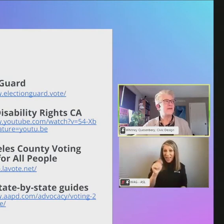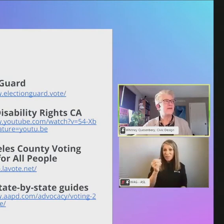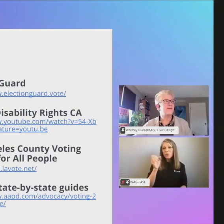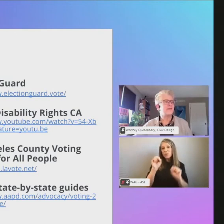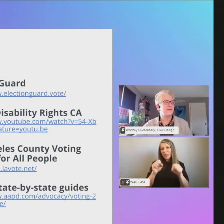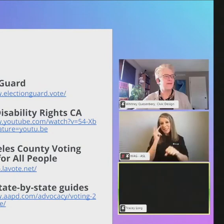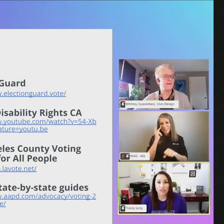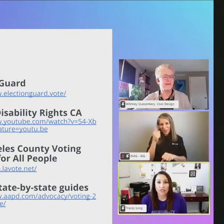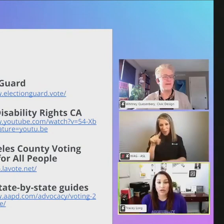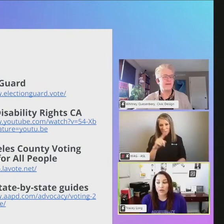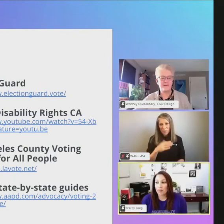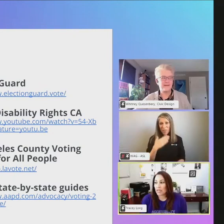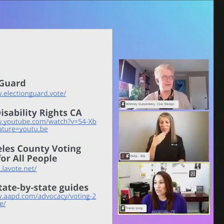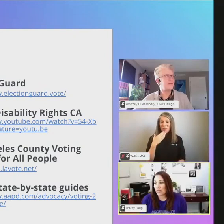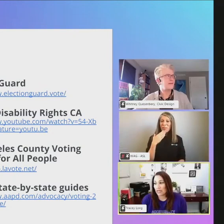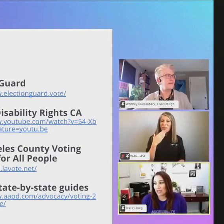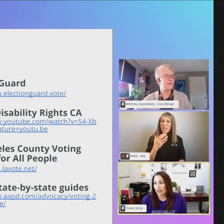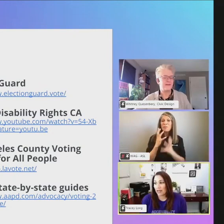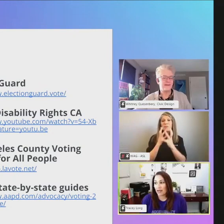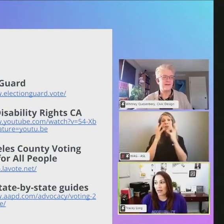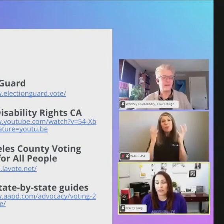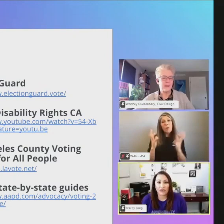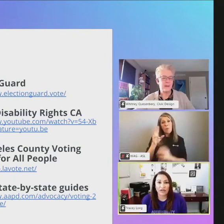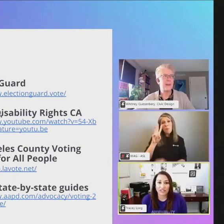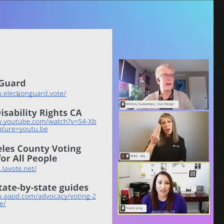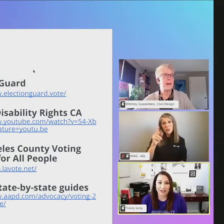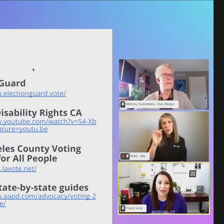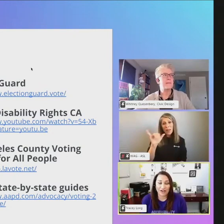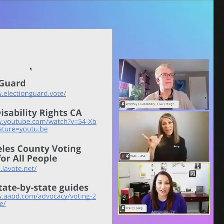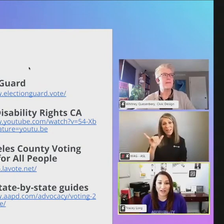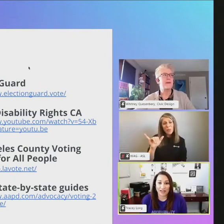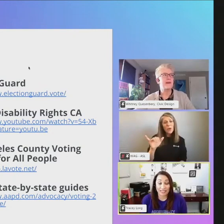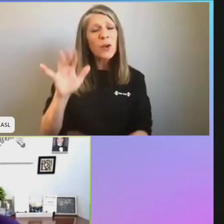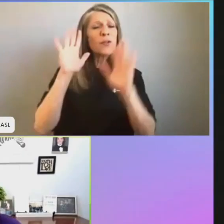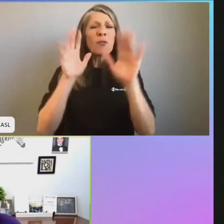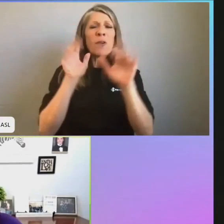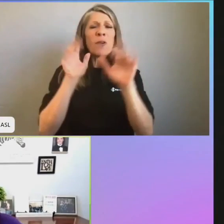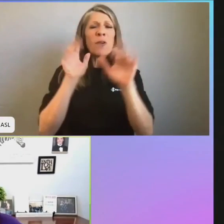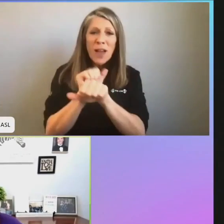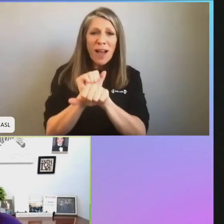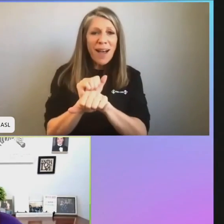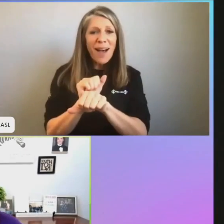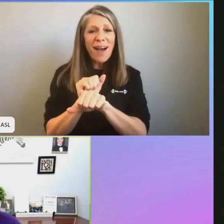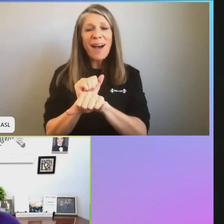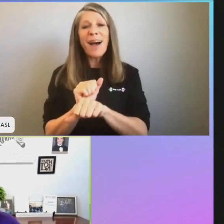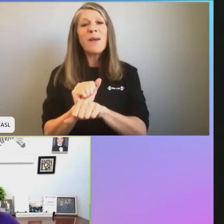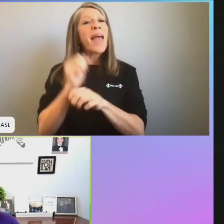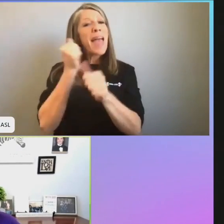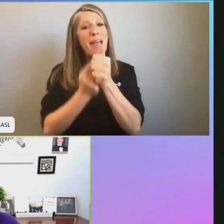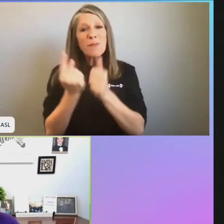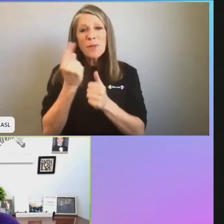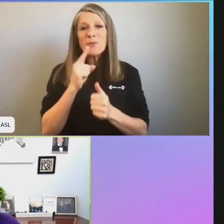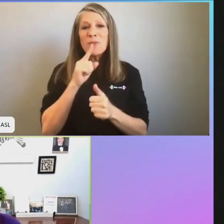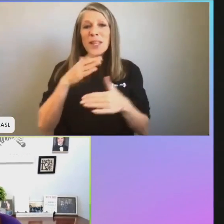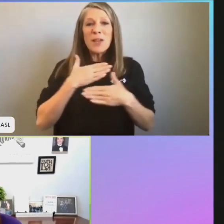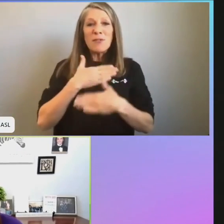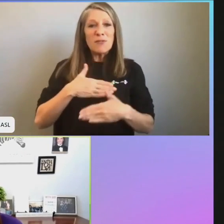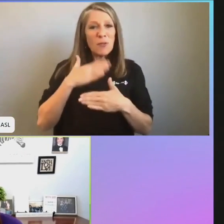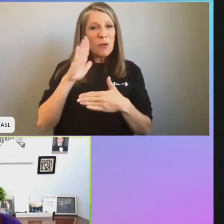little bit of what's going on. We are going to pop all of these things into the chat so that you can grab them that way.